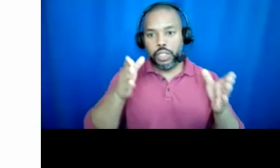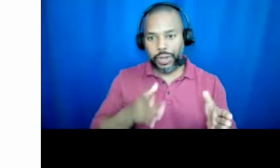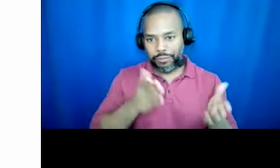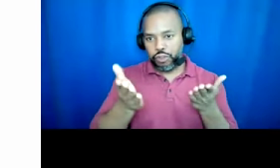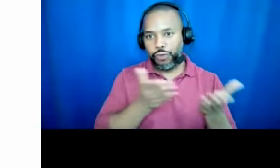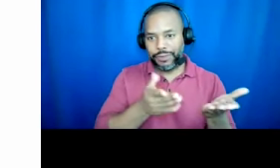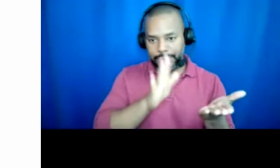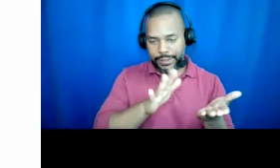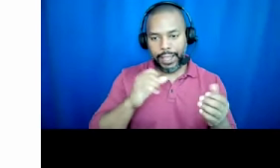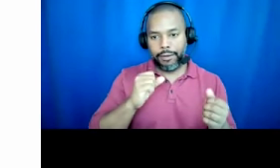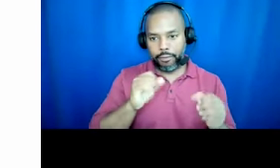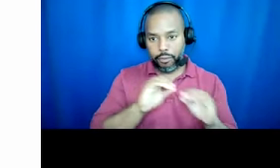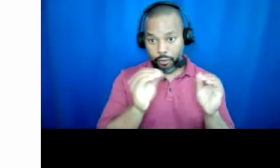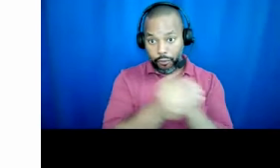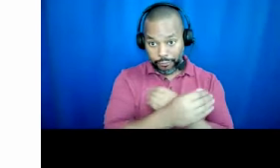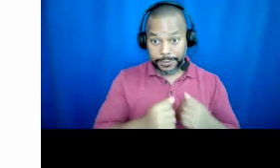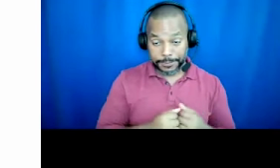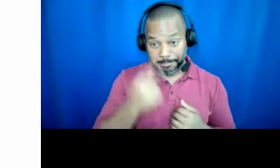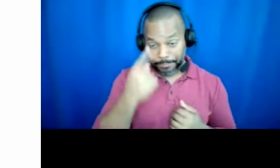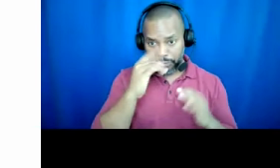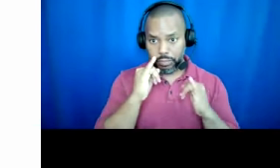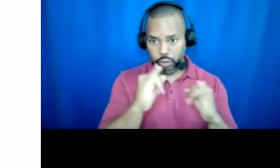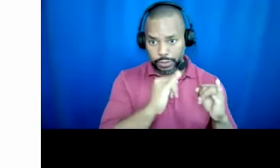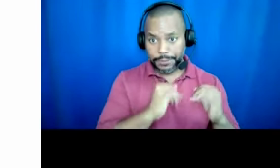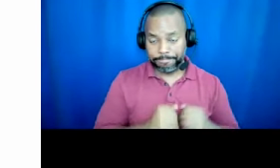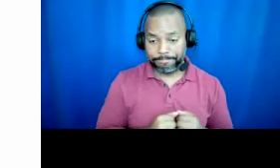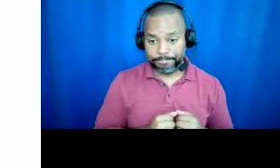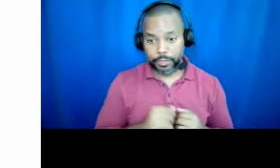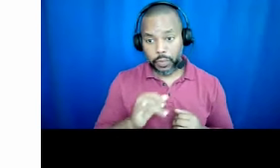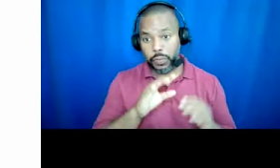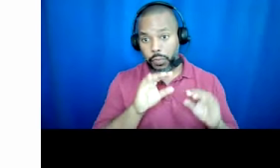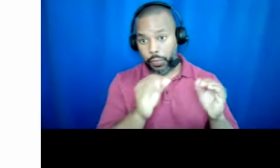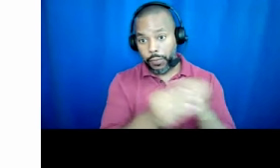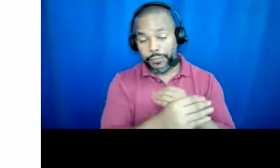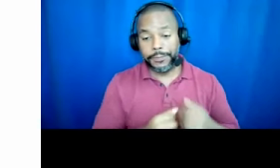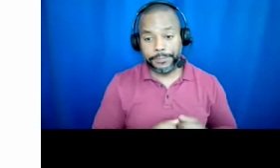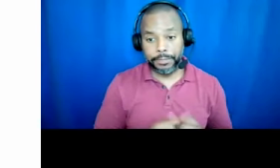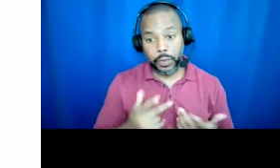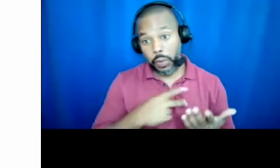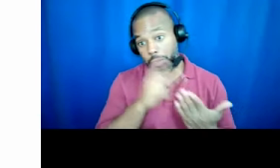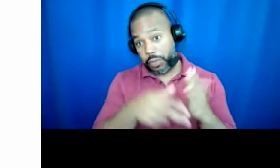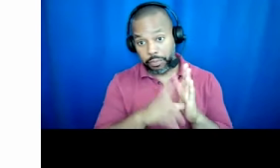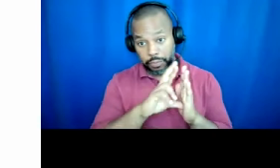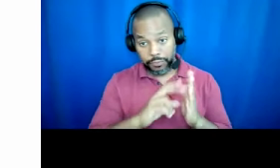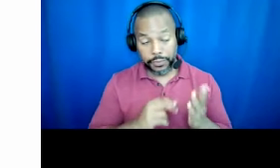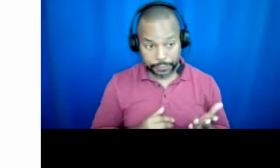If it pertains to instruction, certainly the instruction office or the program review committee,